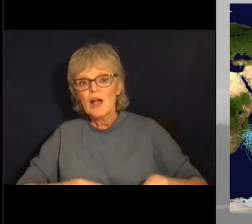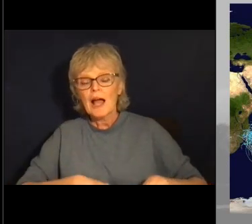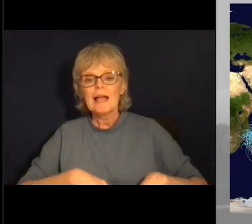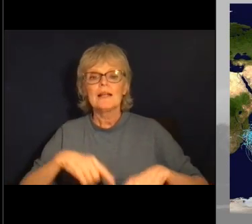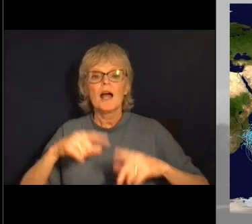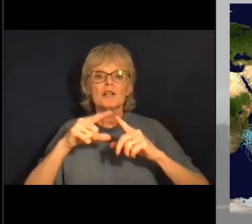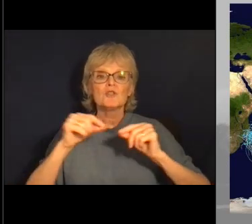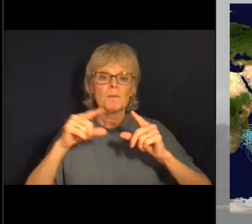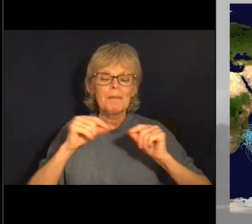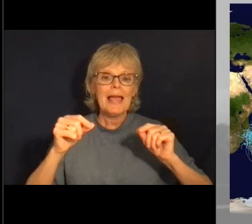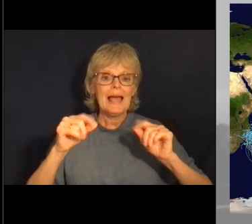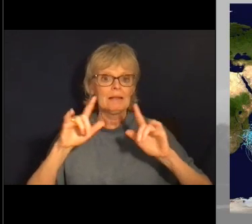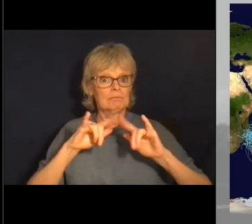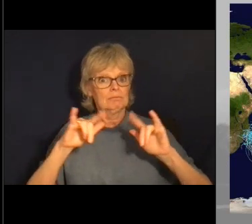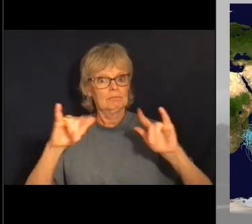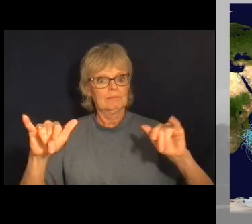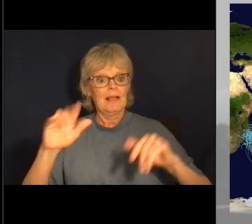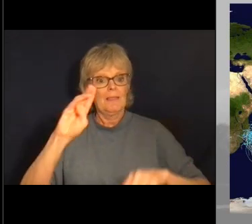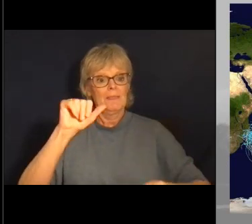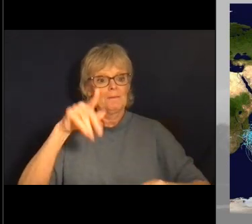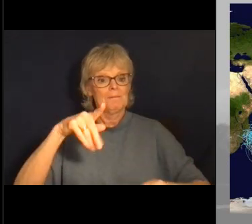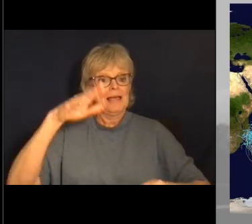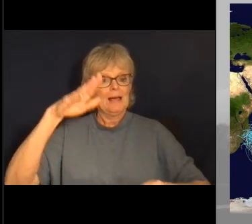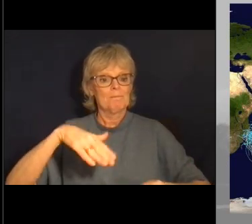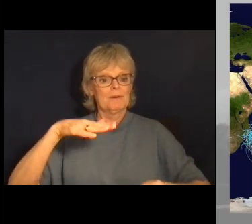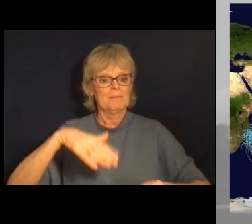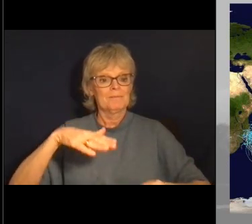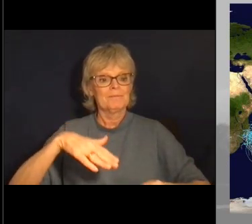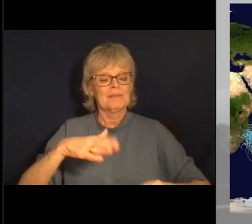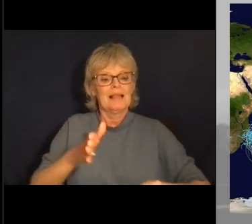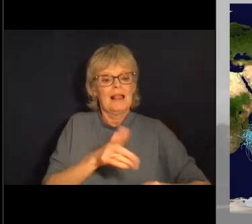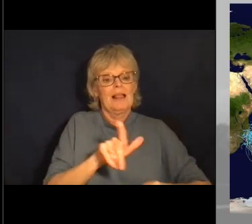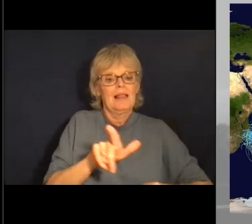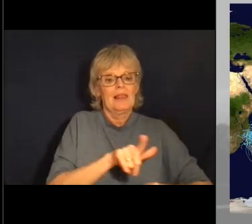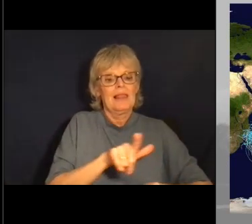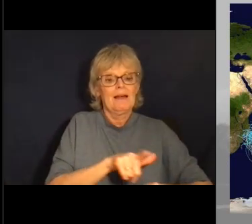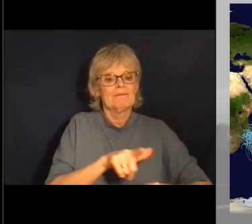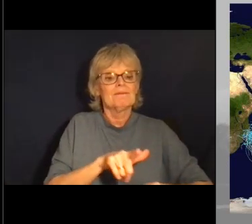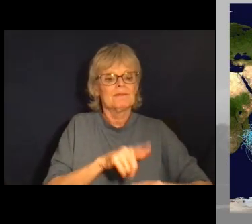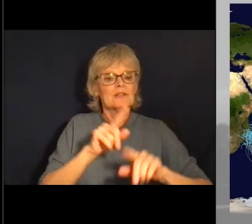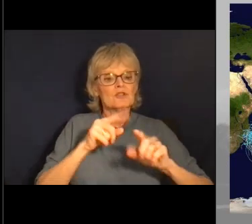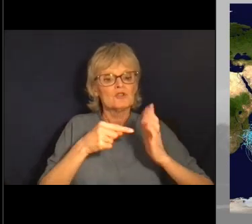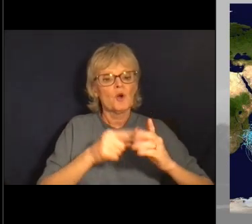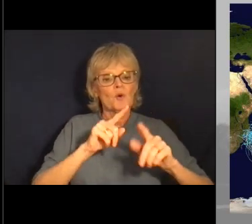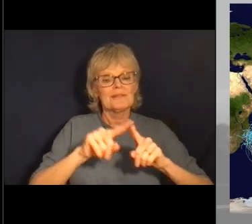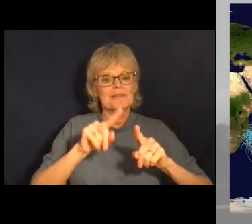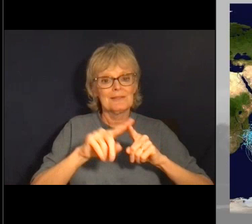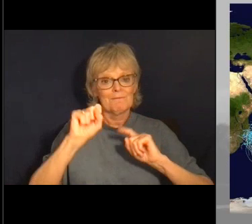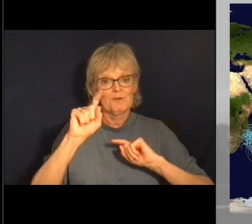And that map down there in the bottom left shows tracks. Those are all individual storms. And there's a lot of them out there.